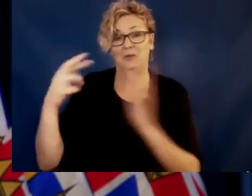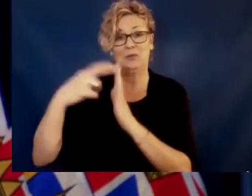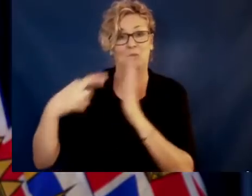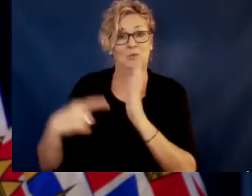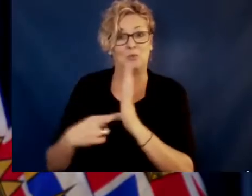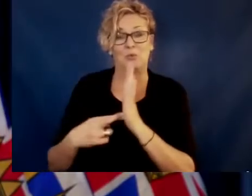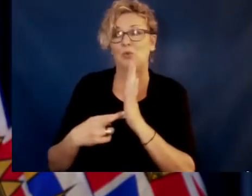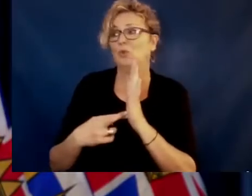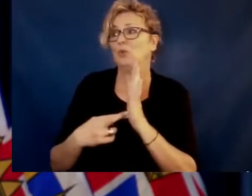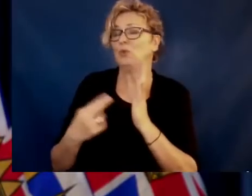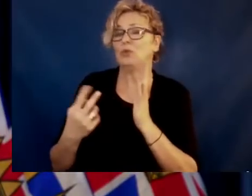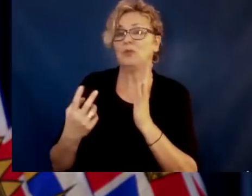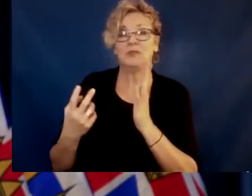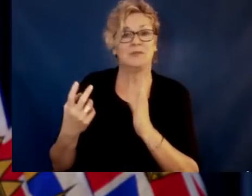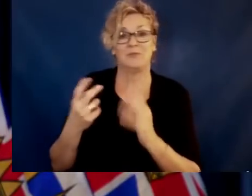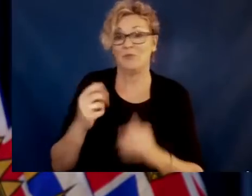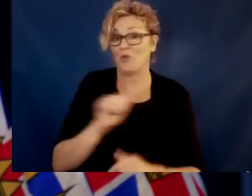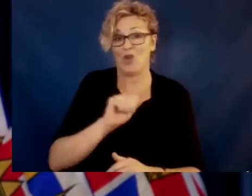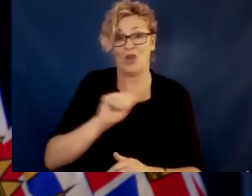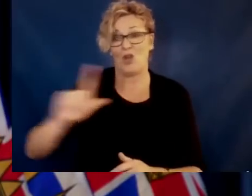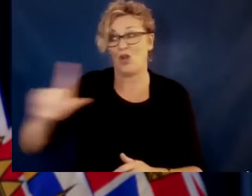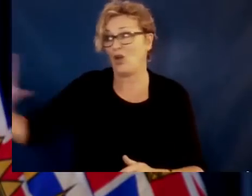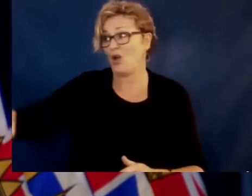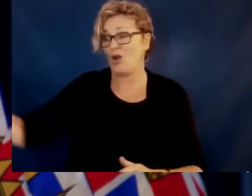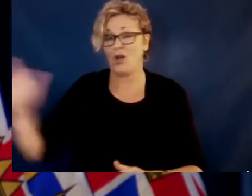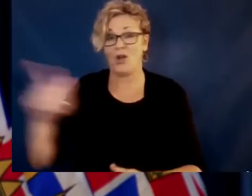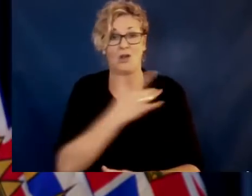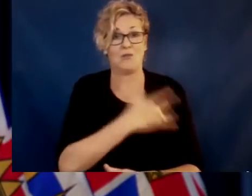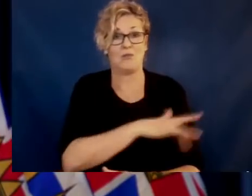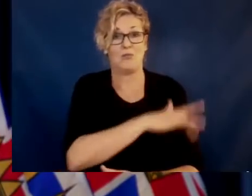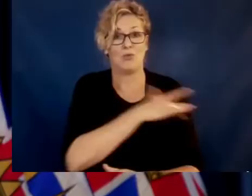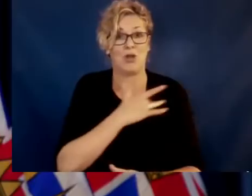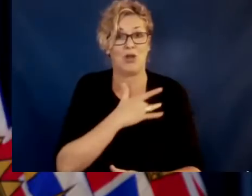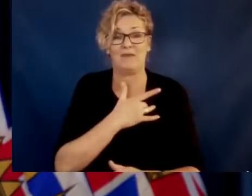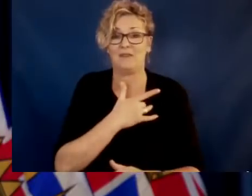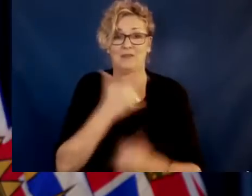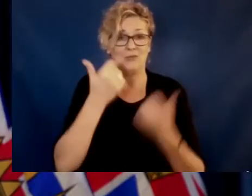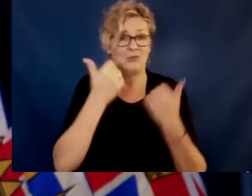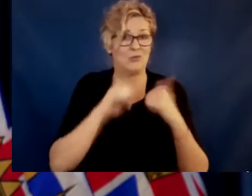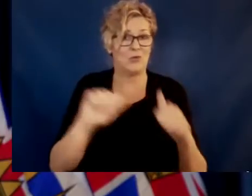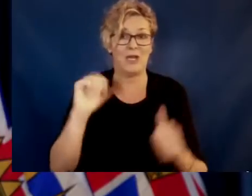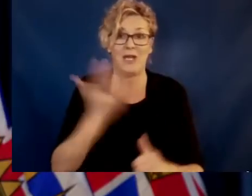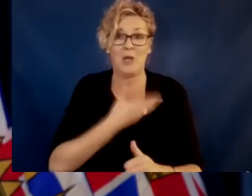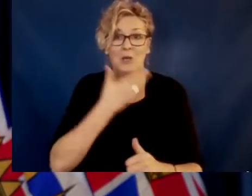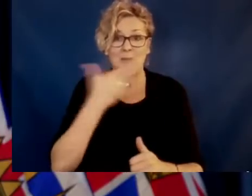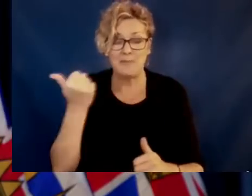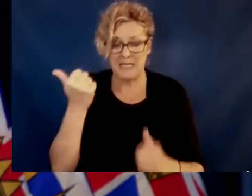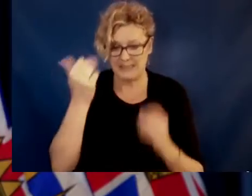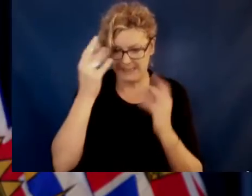measures. We're all trying to muddle through this together, learning as much as we can from what